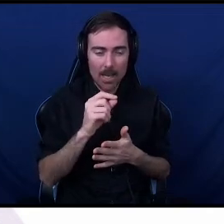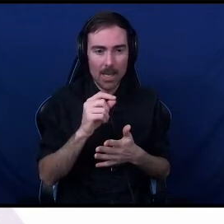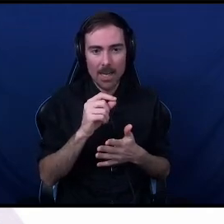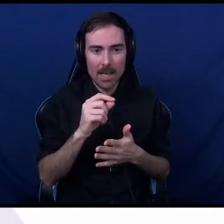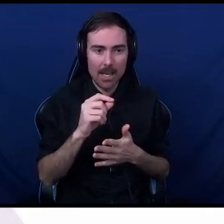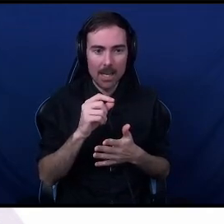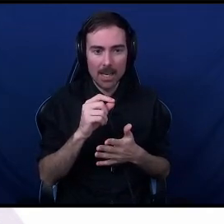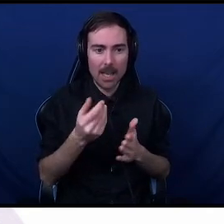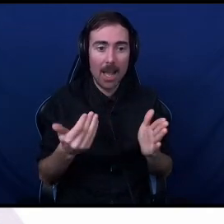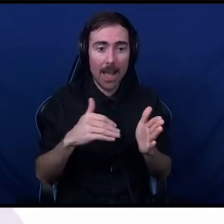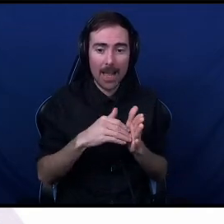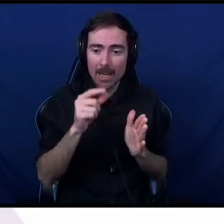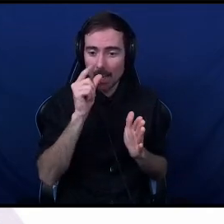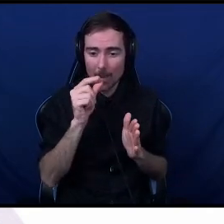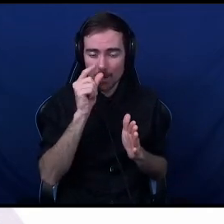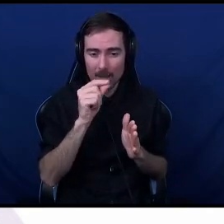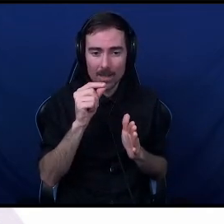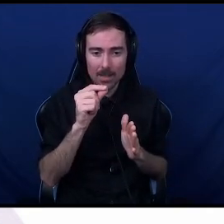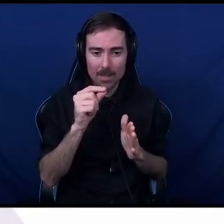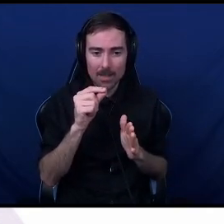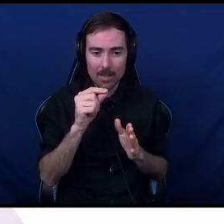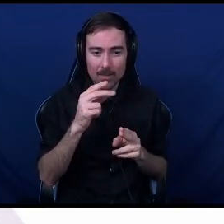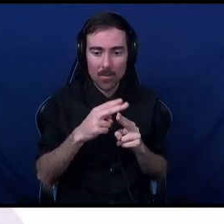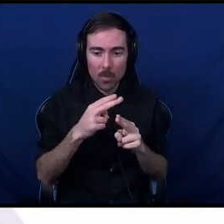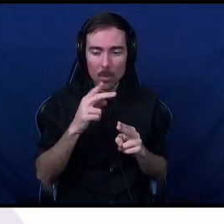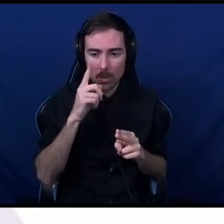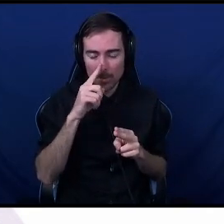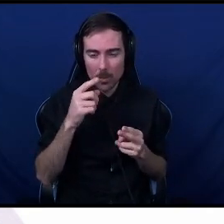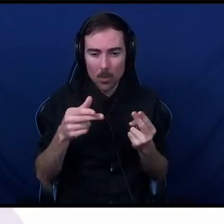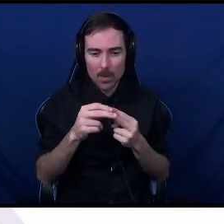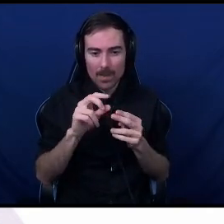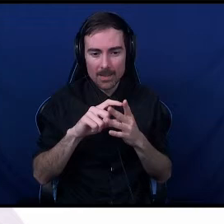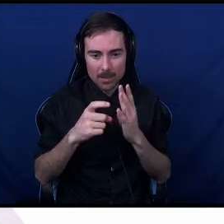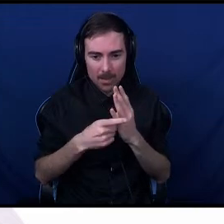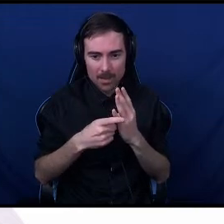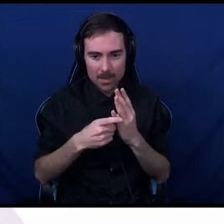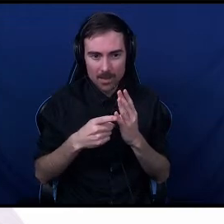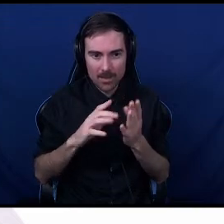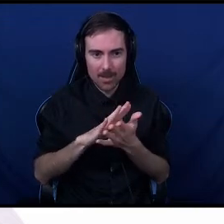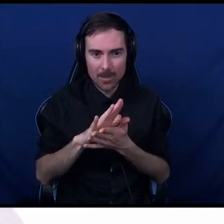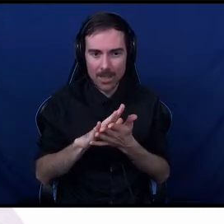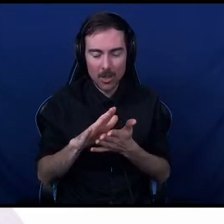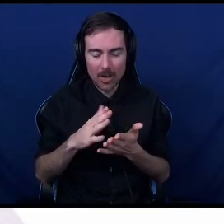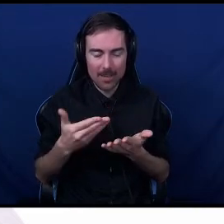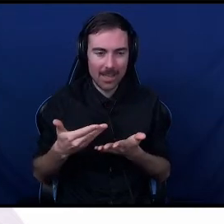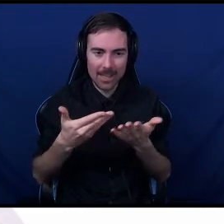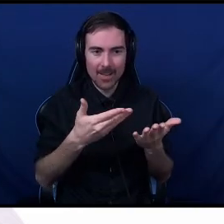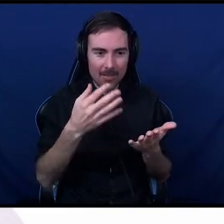available for people with disabilities, but you do it for, you don't have to give the hours back to people when they get old. And because they're more independent for longer, right?